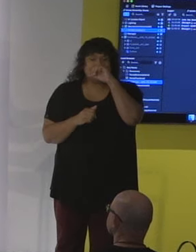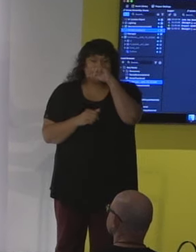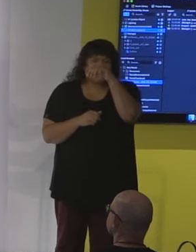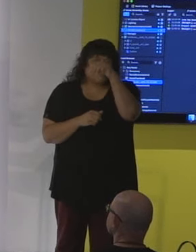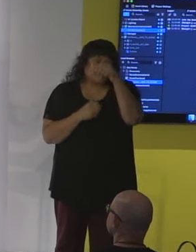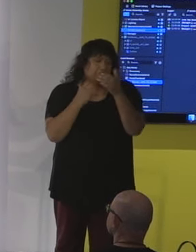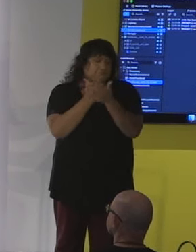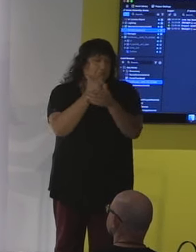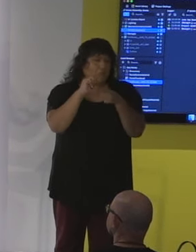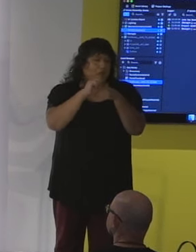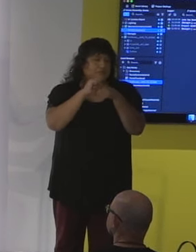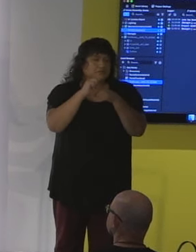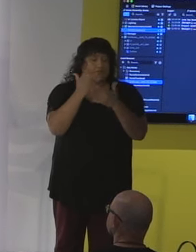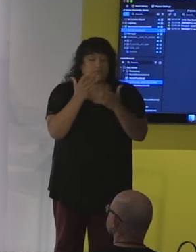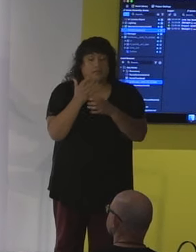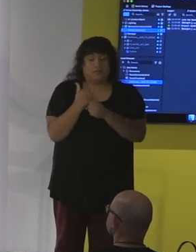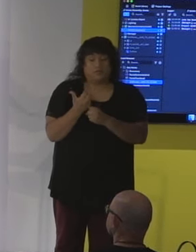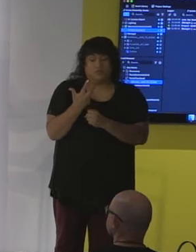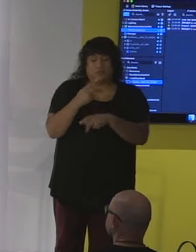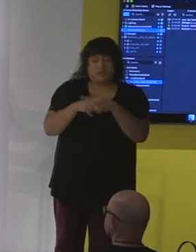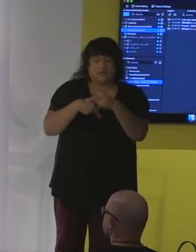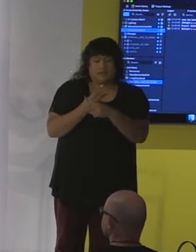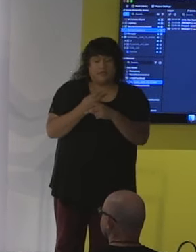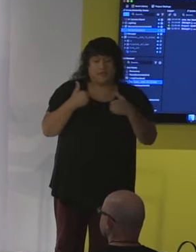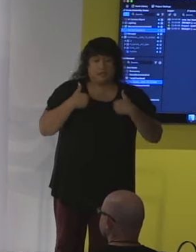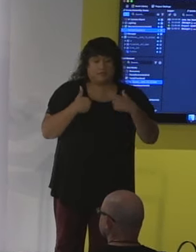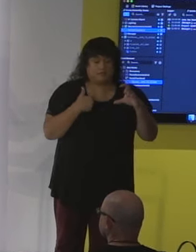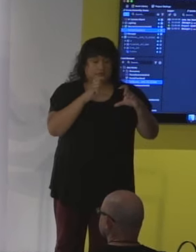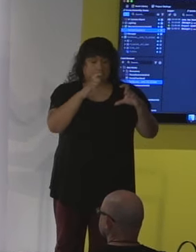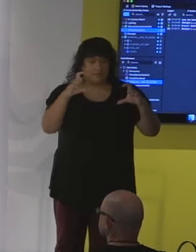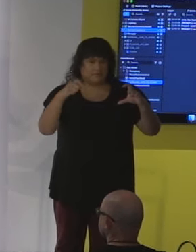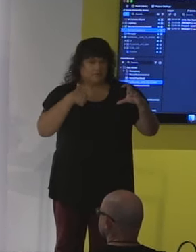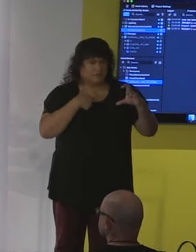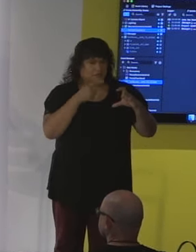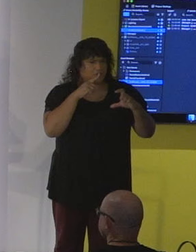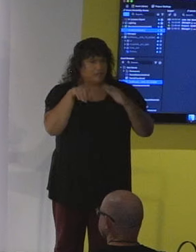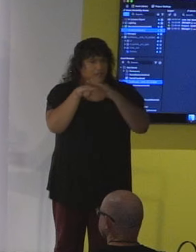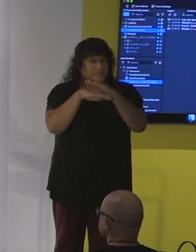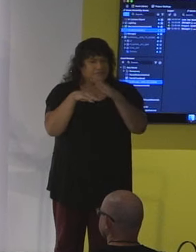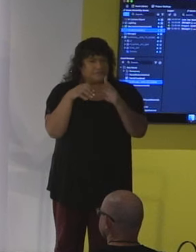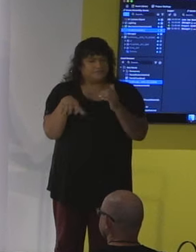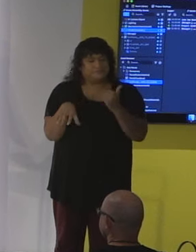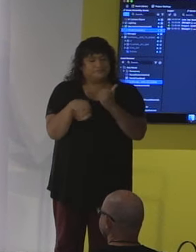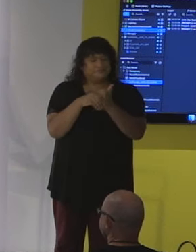getting three different types of animals. That would be like a really basic extension of this.